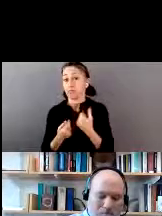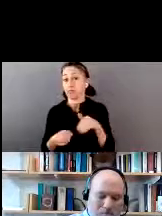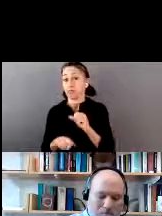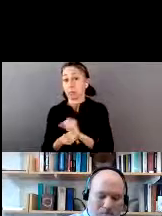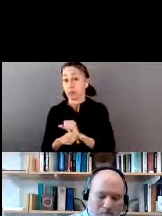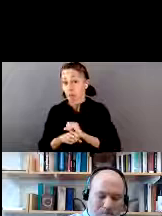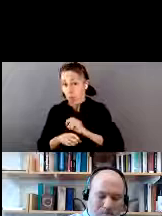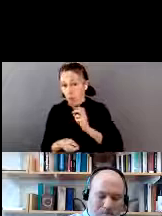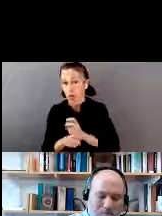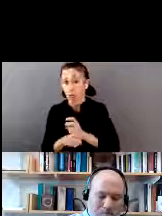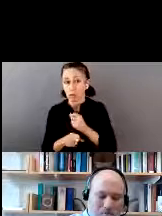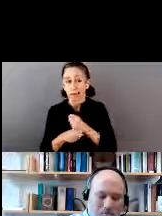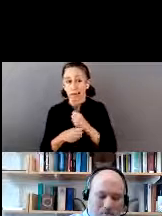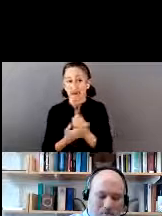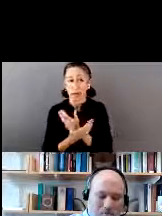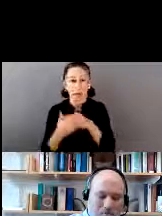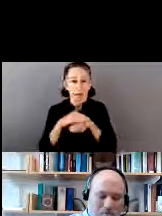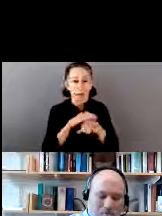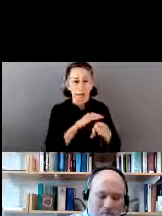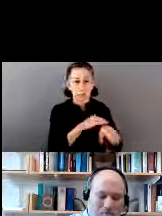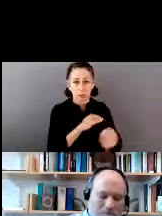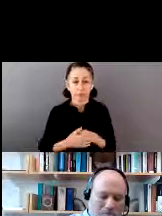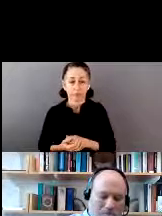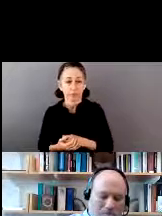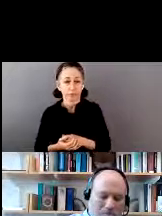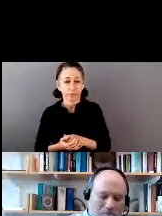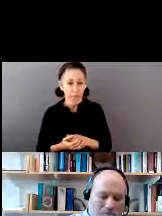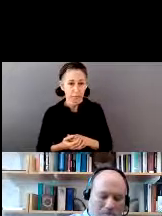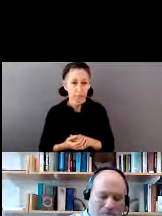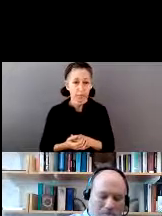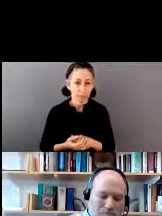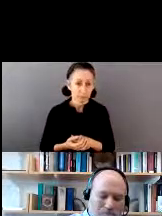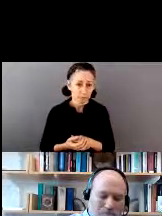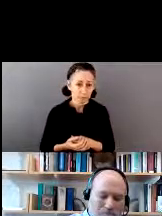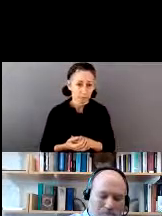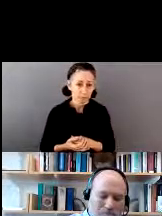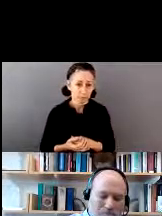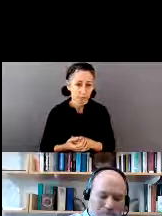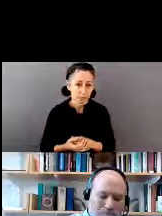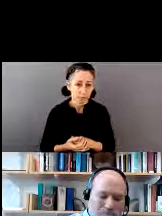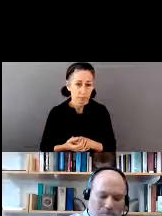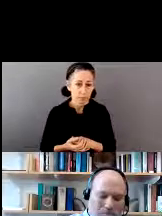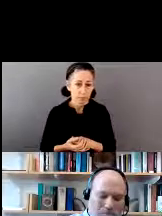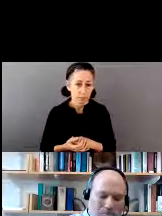have the HTML and PDF format for all of these.